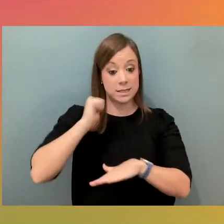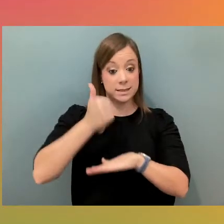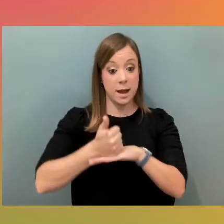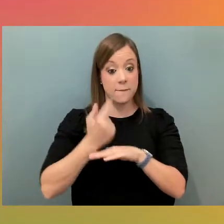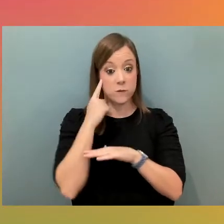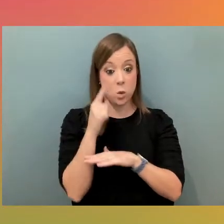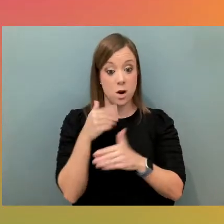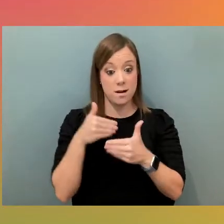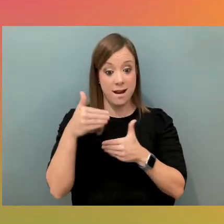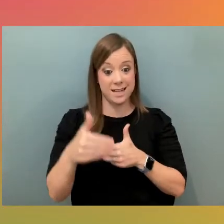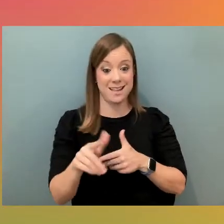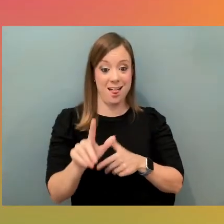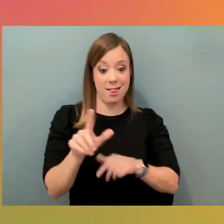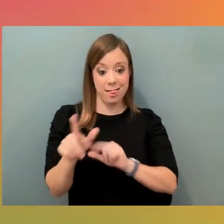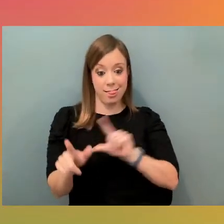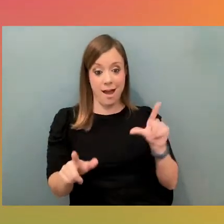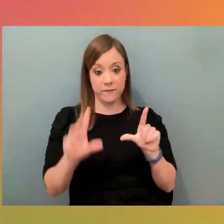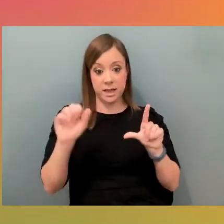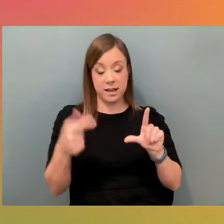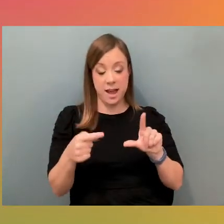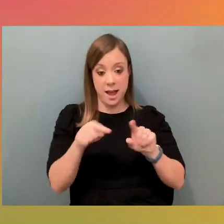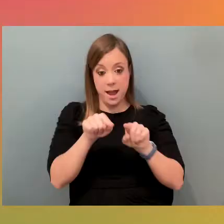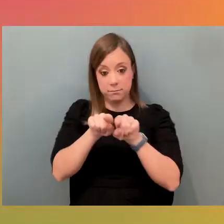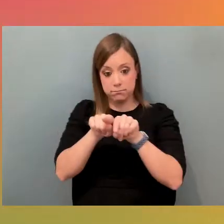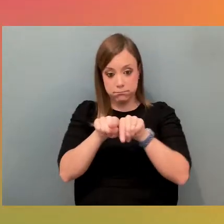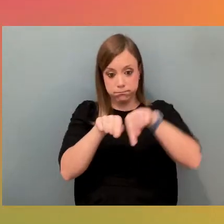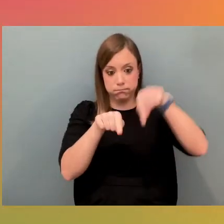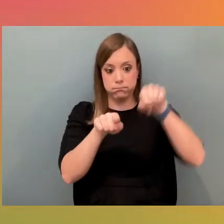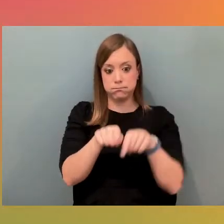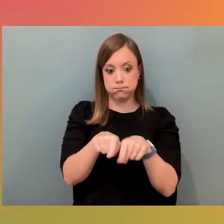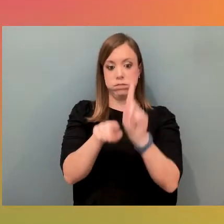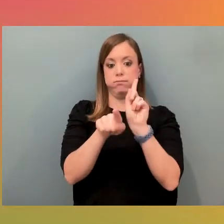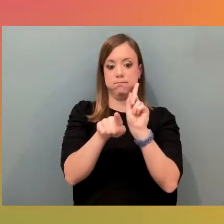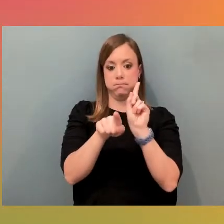EXHALE DOWNWARD FACING DOG. LET'S SET UP FOR THE NEXT SIDE LEFT THE LEFT LEG AS YOU BREATH